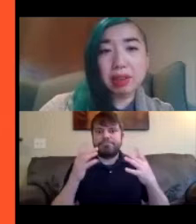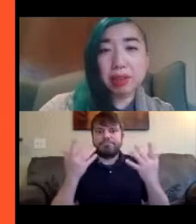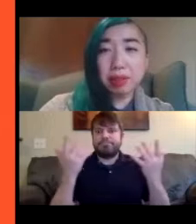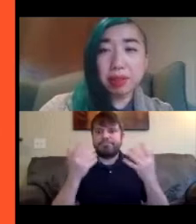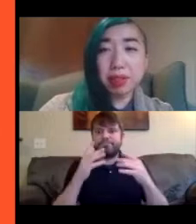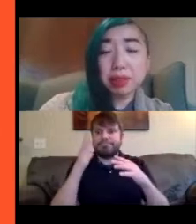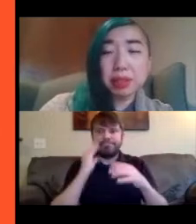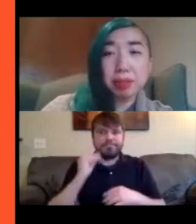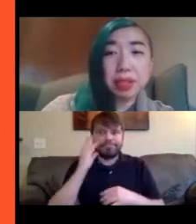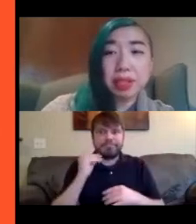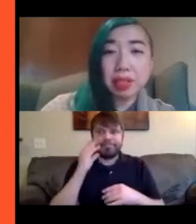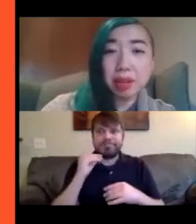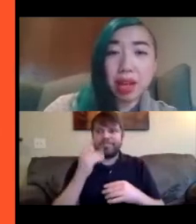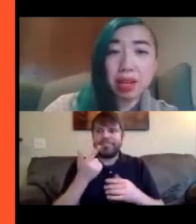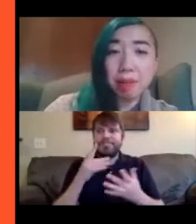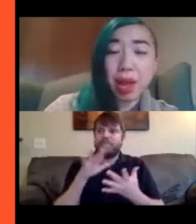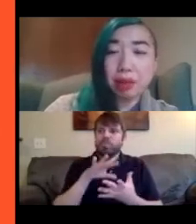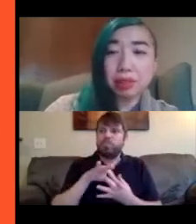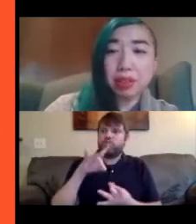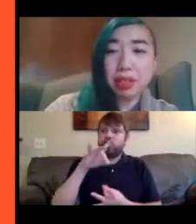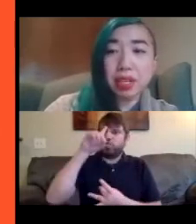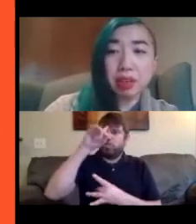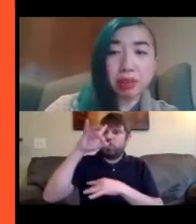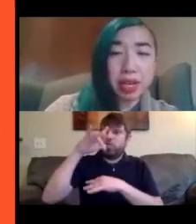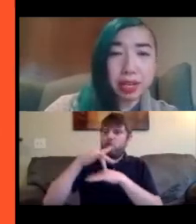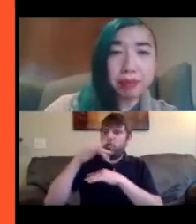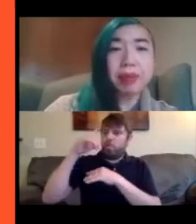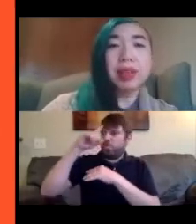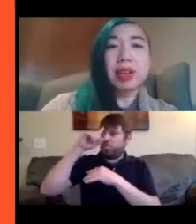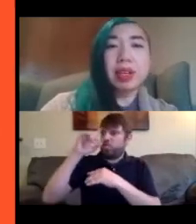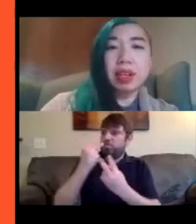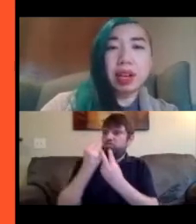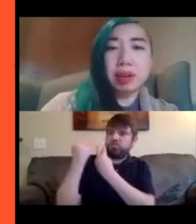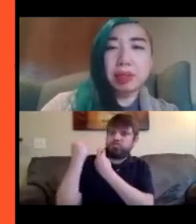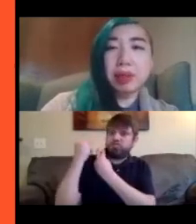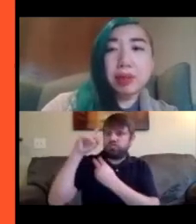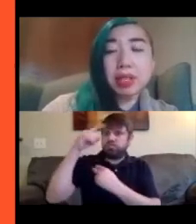with. And ghosts are something I think a lot about in our writing. So the question